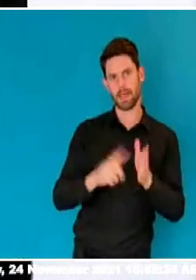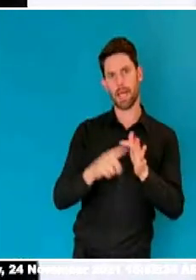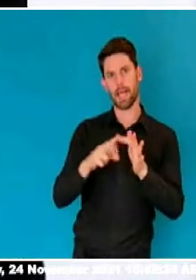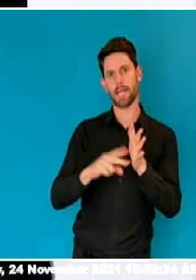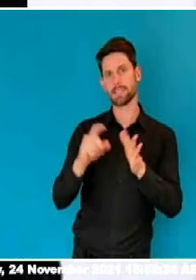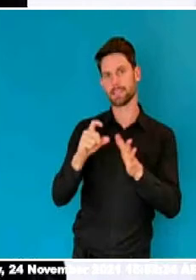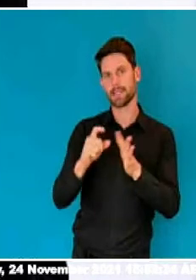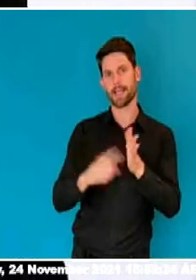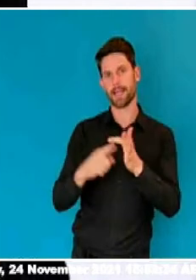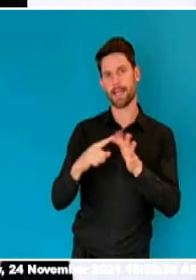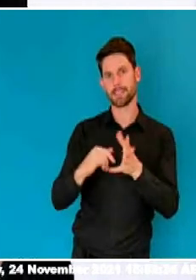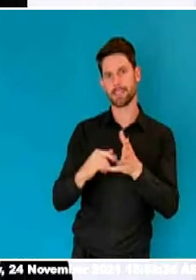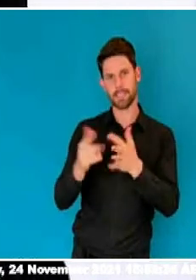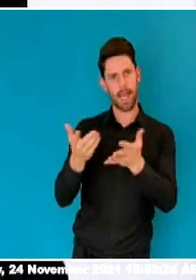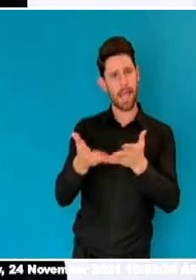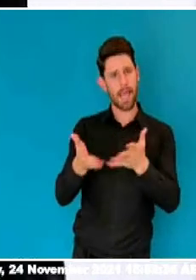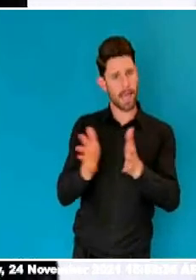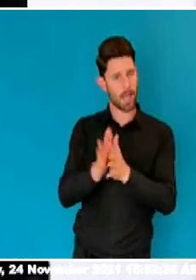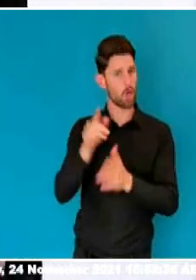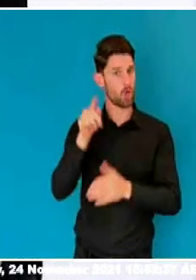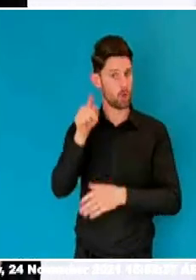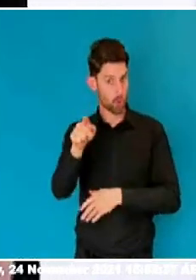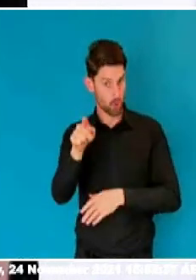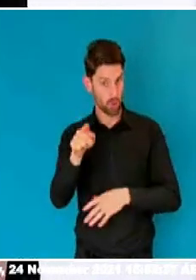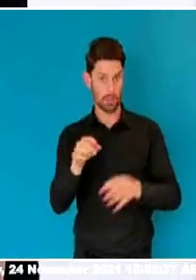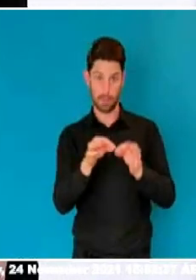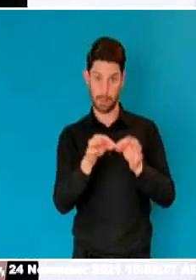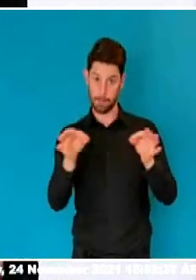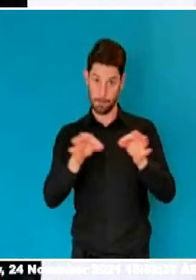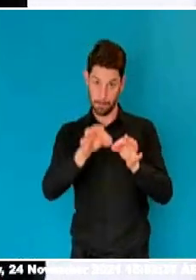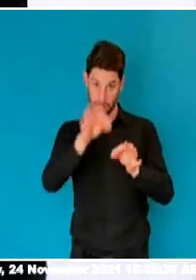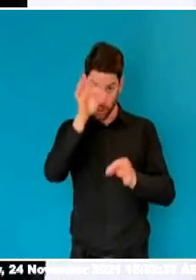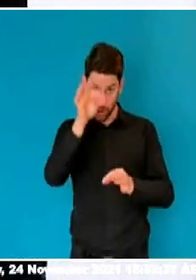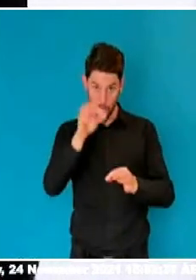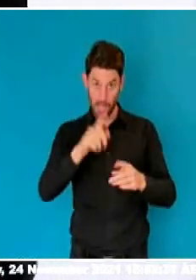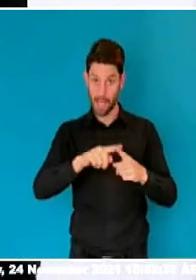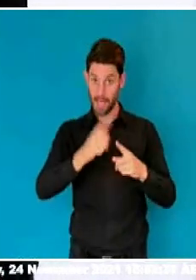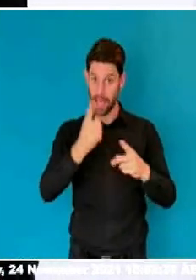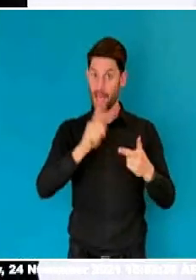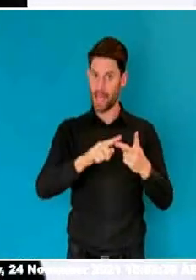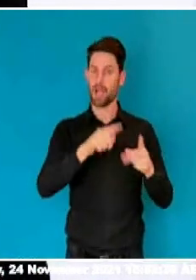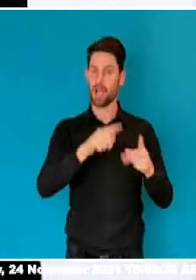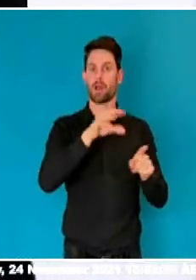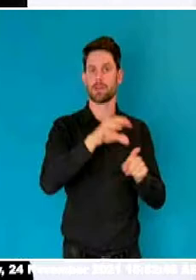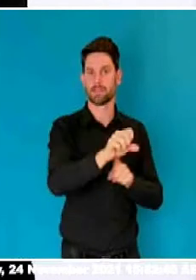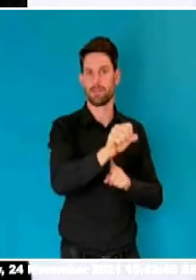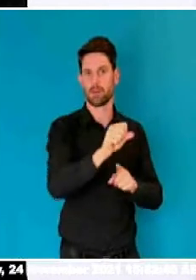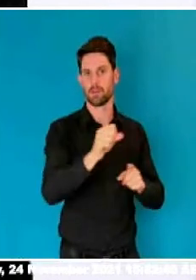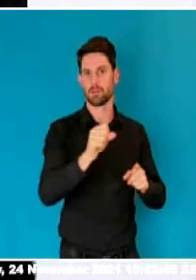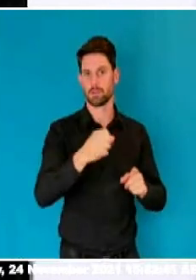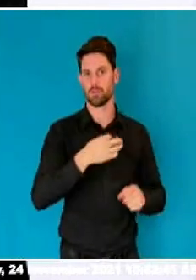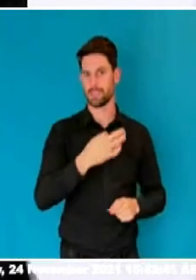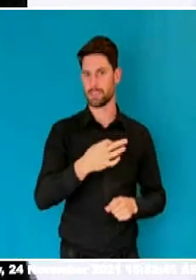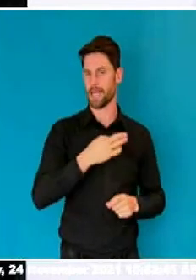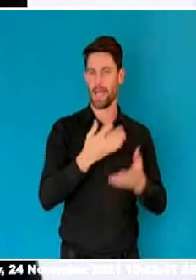about identifying and measuring risk in the workplace; what do you look to, to identify